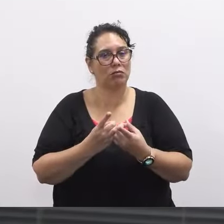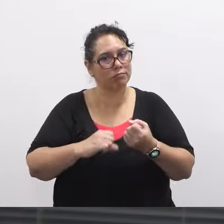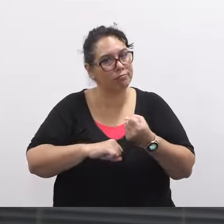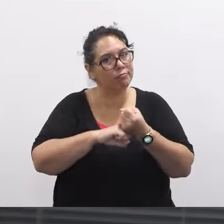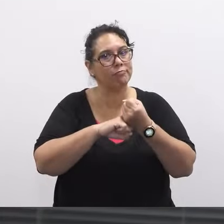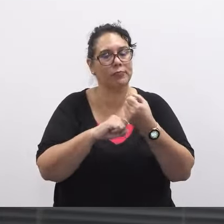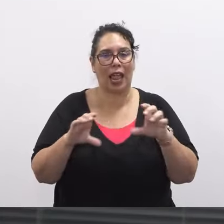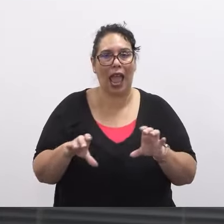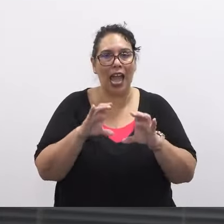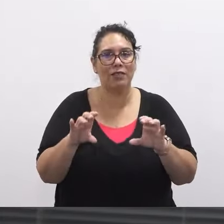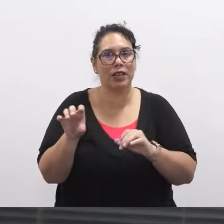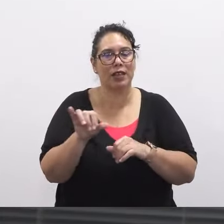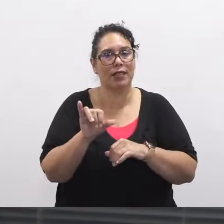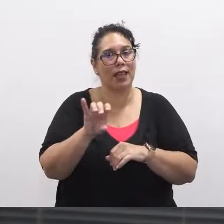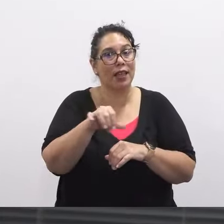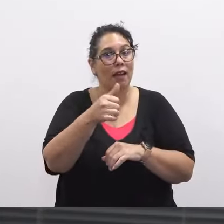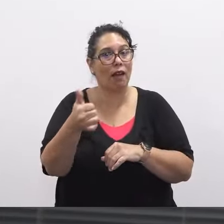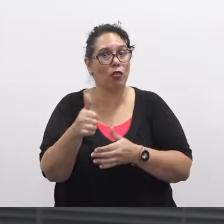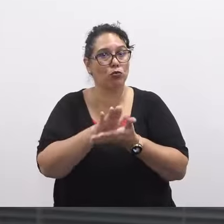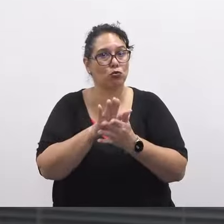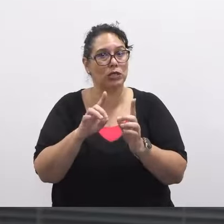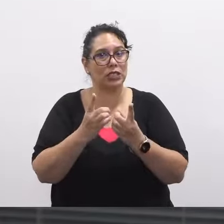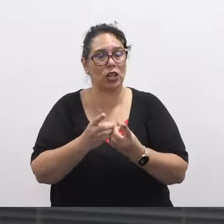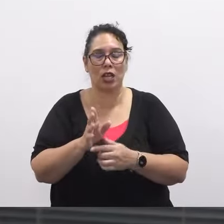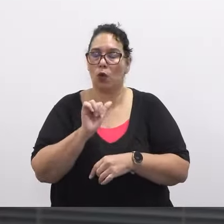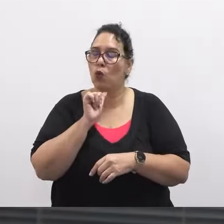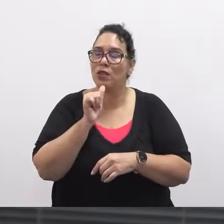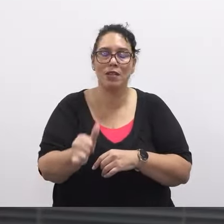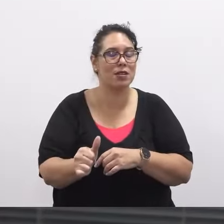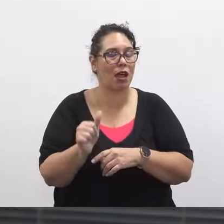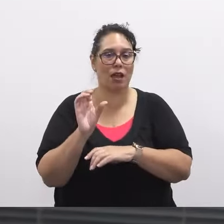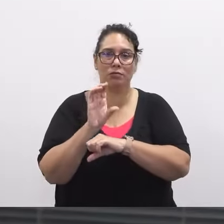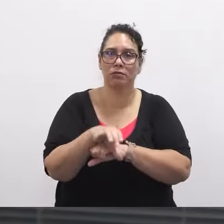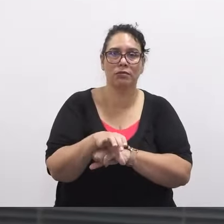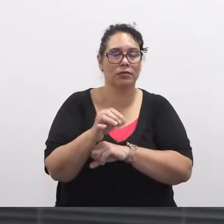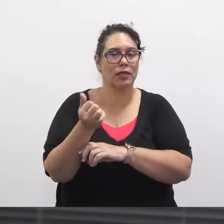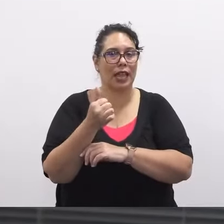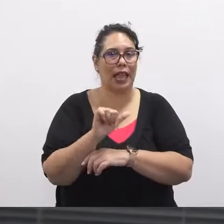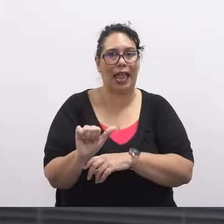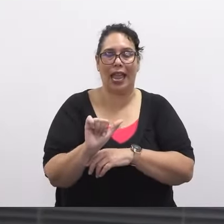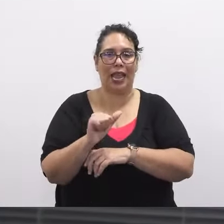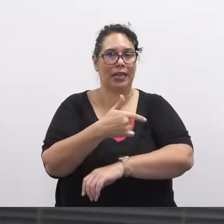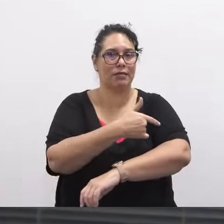as other school districts have already done that it will not impose any such mandate. Thank you very much.